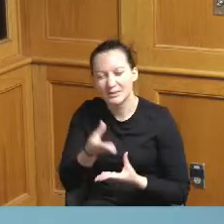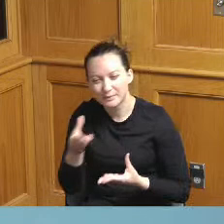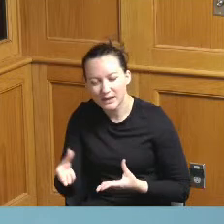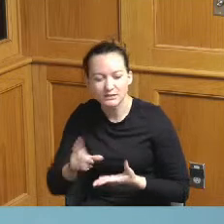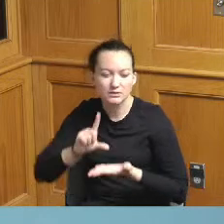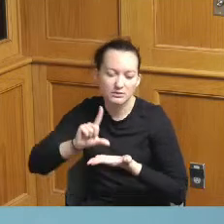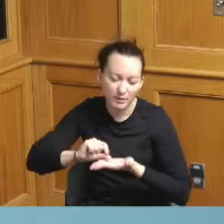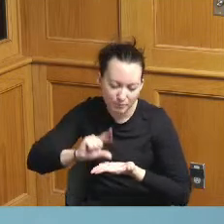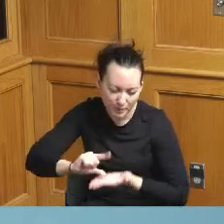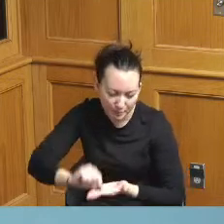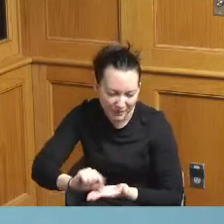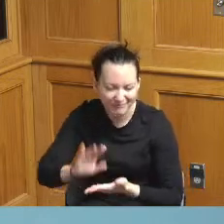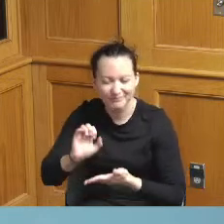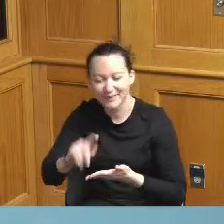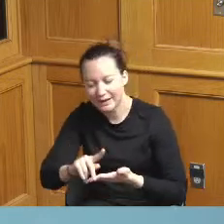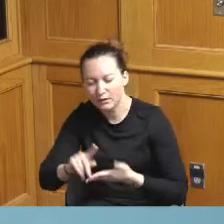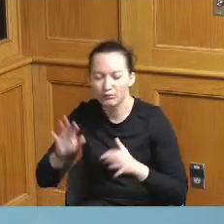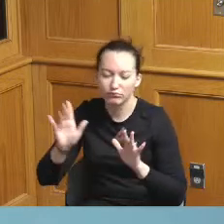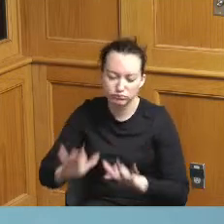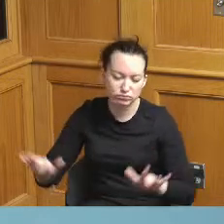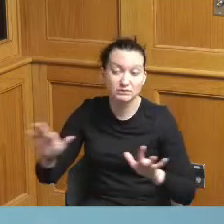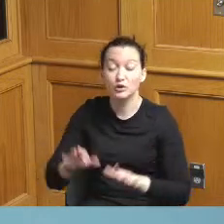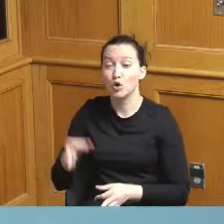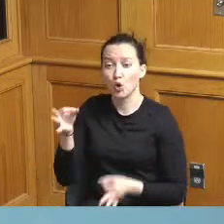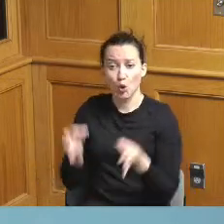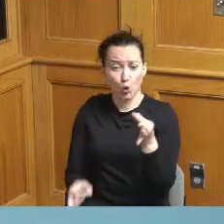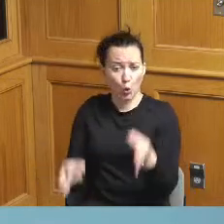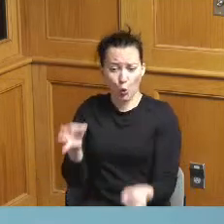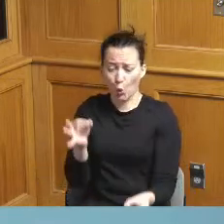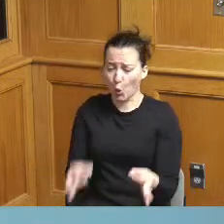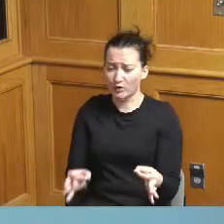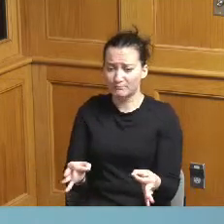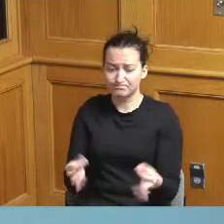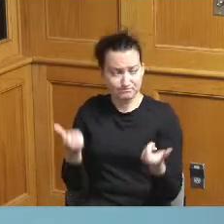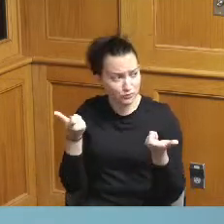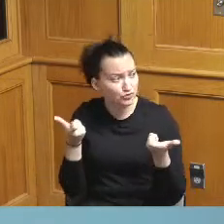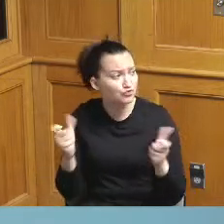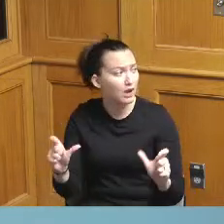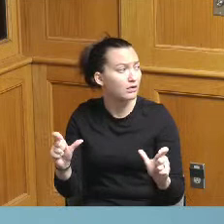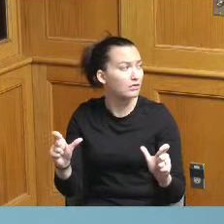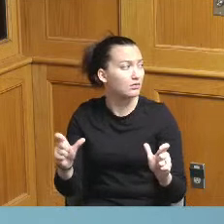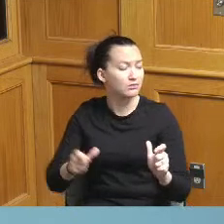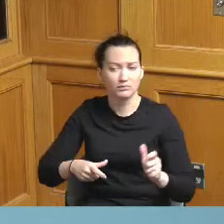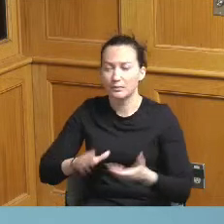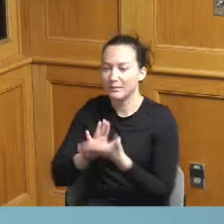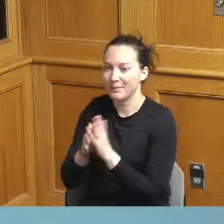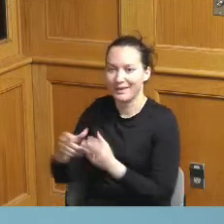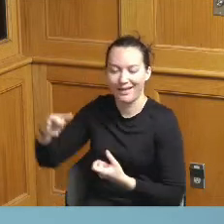printing costs the court has really taken making an effort to move things electronically like I